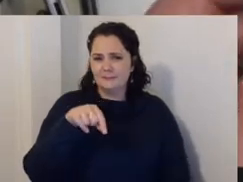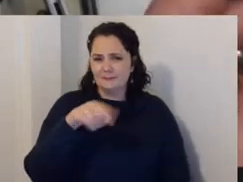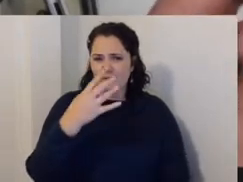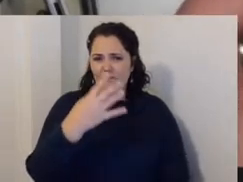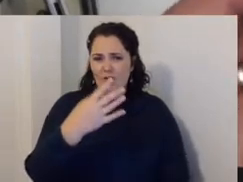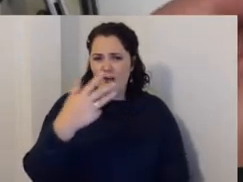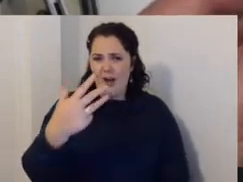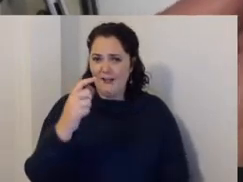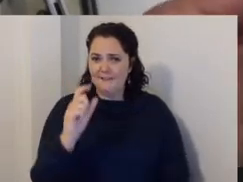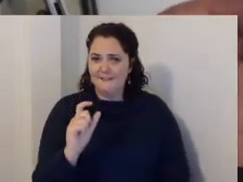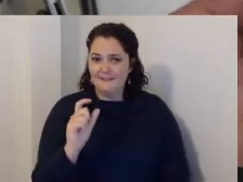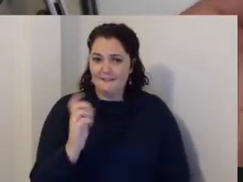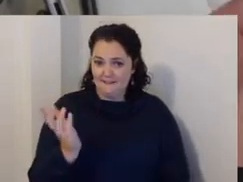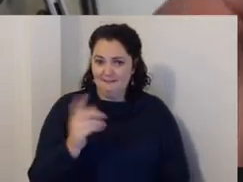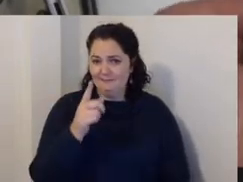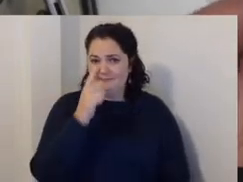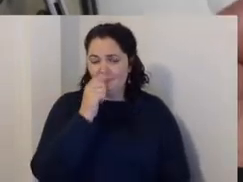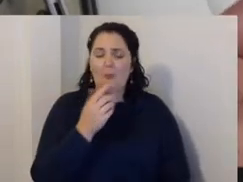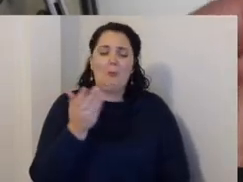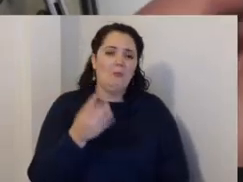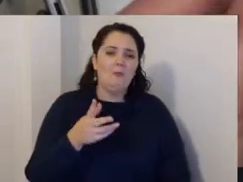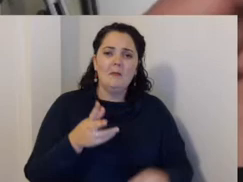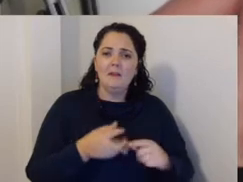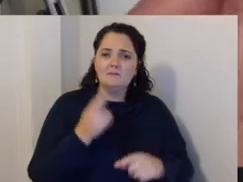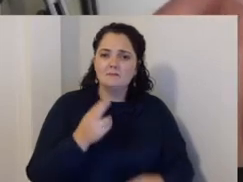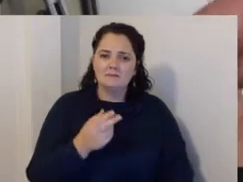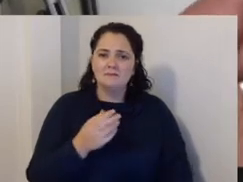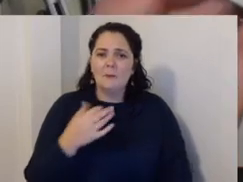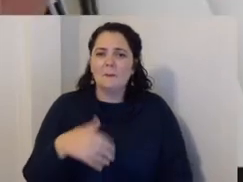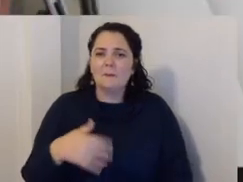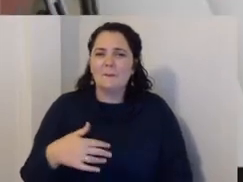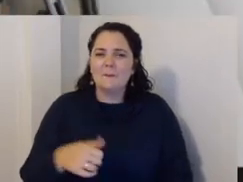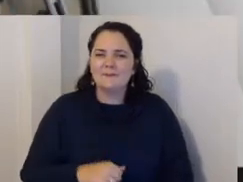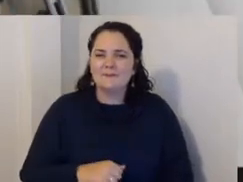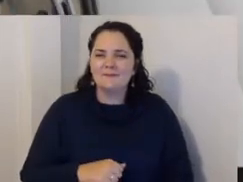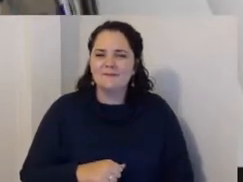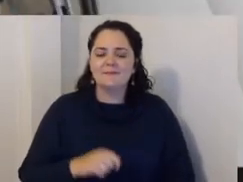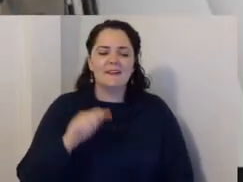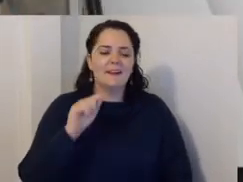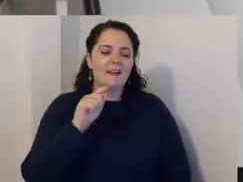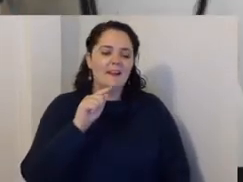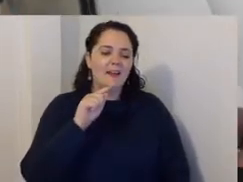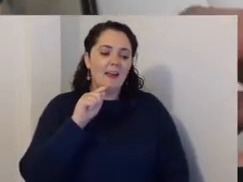so don't be afraid to uh to just cut them up and get nice clean edges to them but I also have a